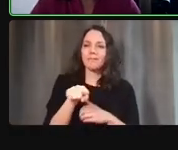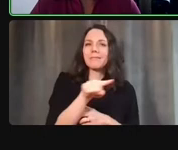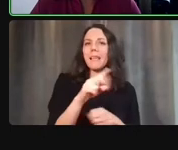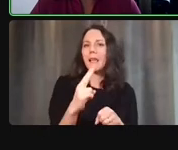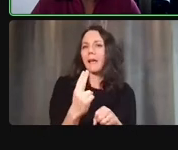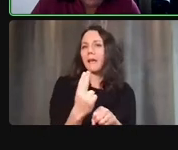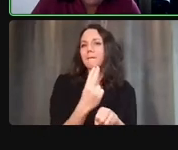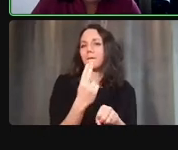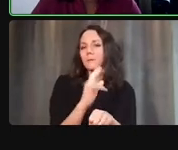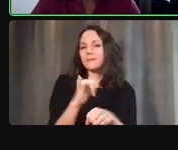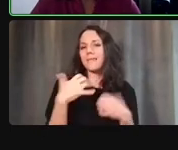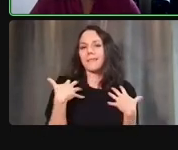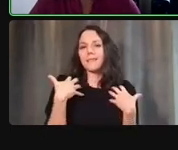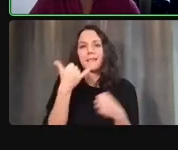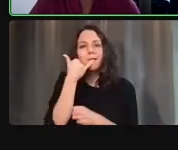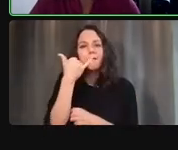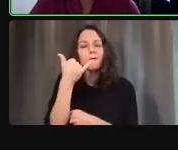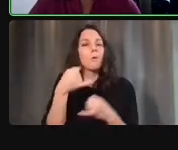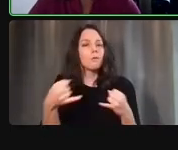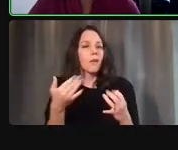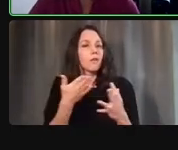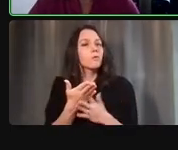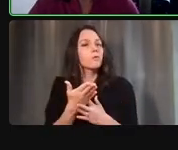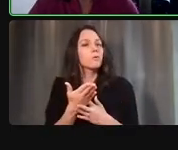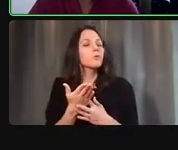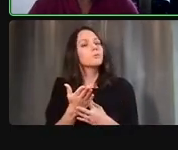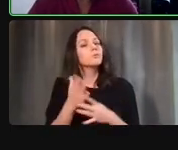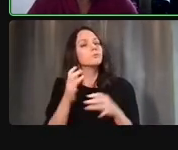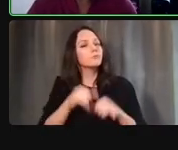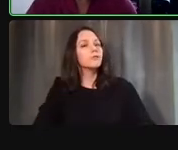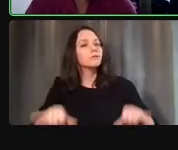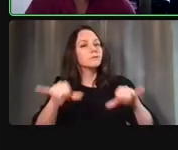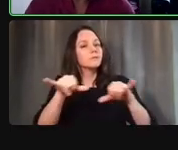whether it's group practice, doing it with a group in a community